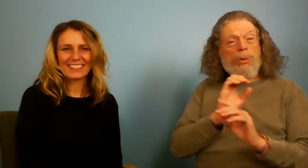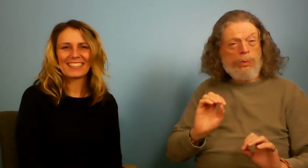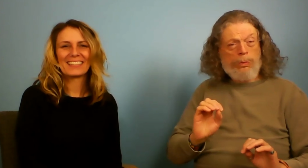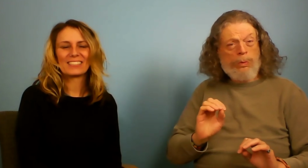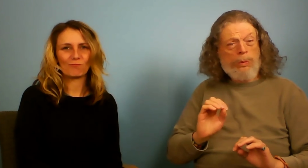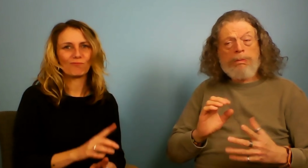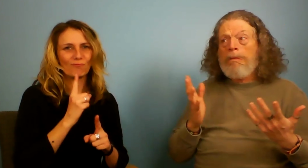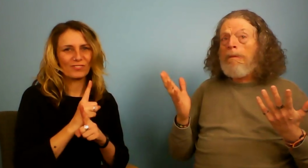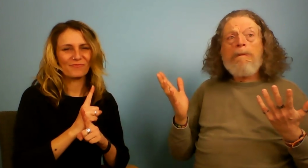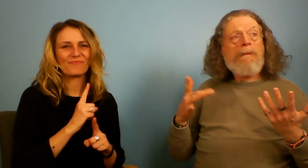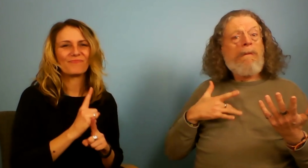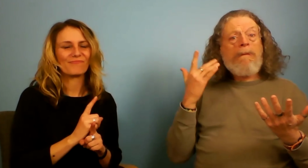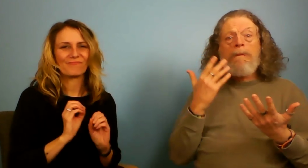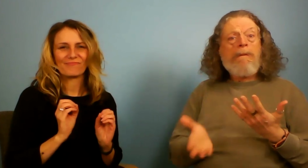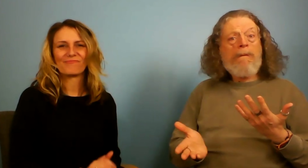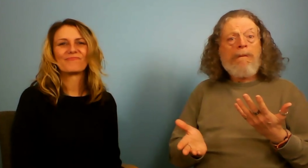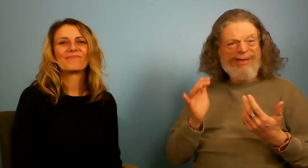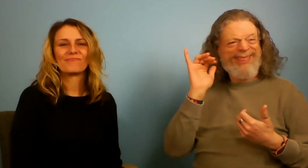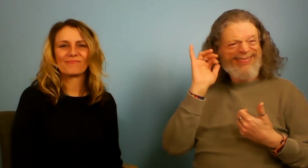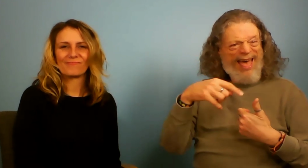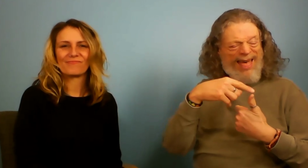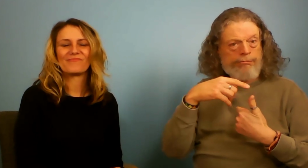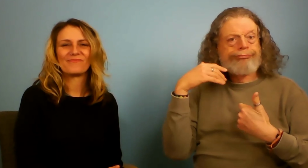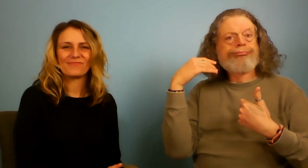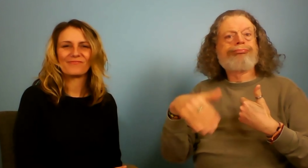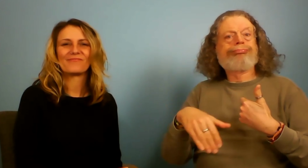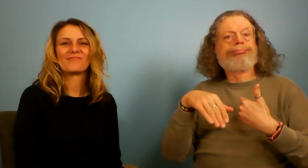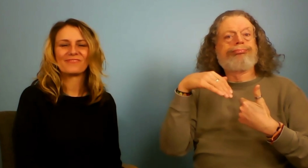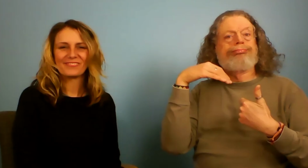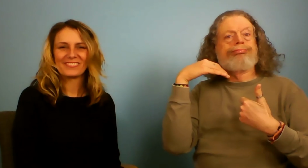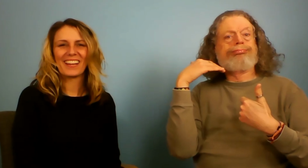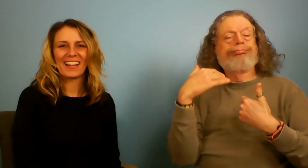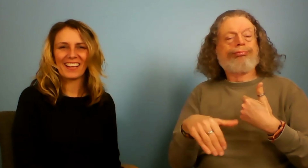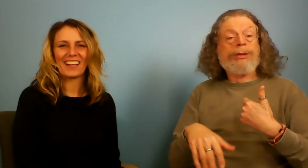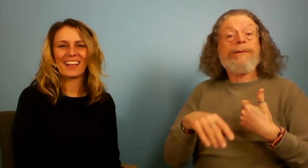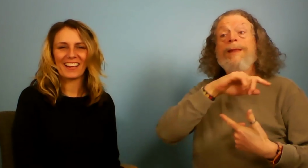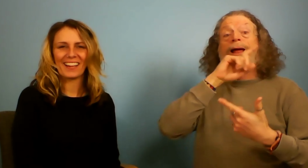the 60s, there was none. So whoa, that was a big change!